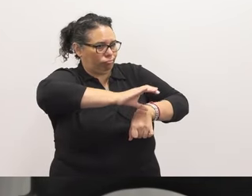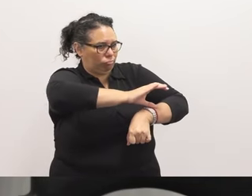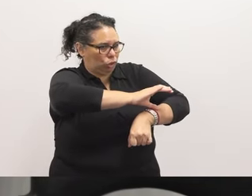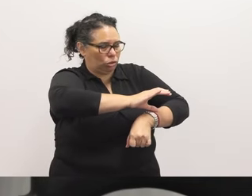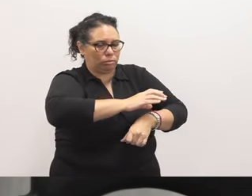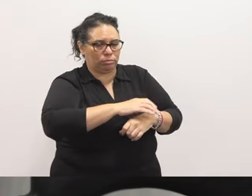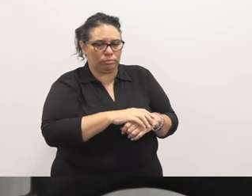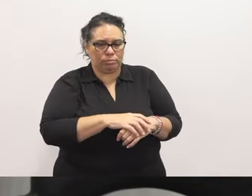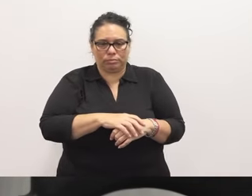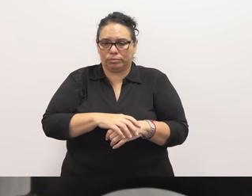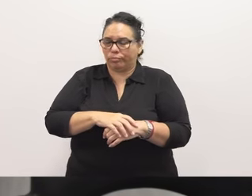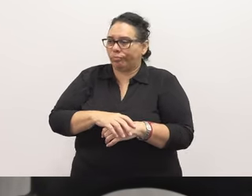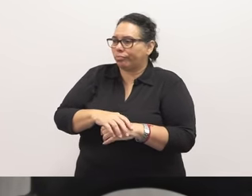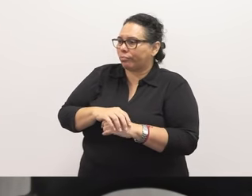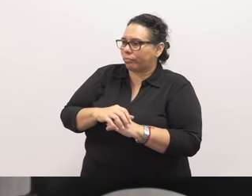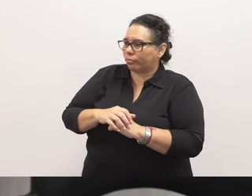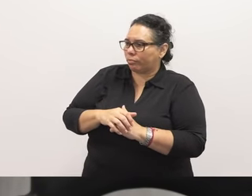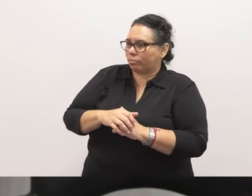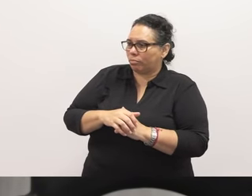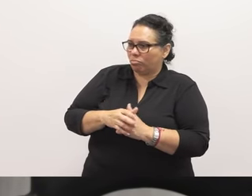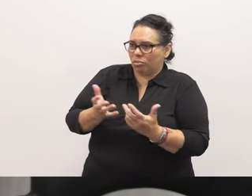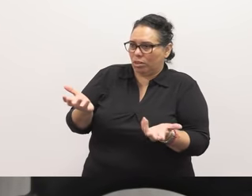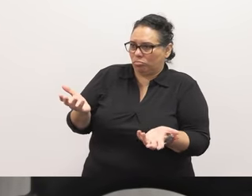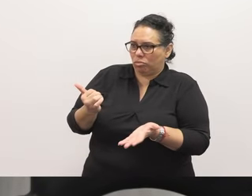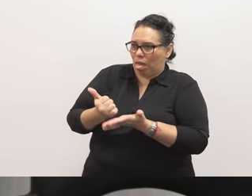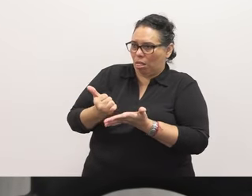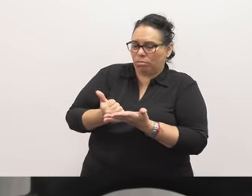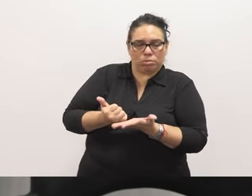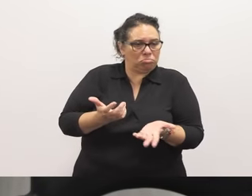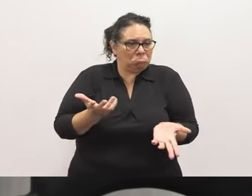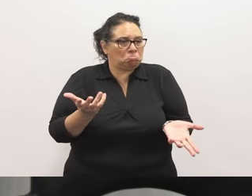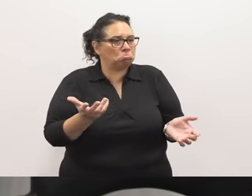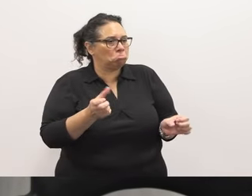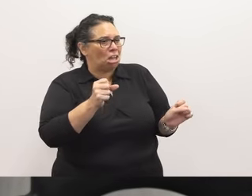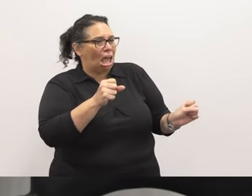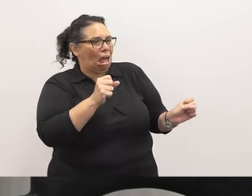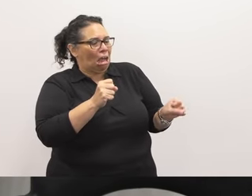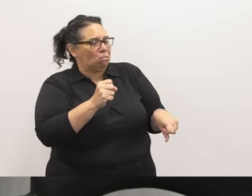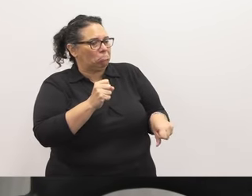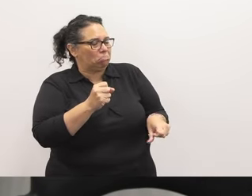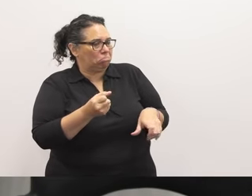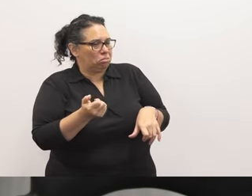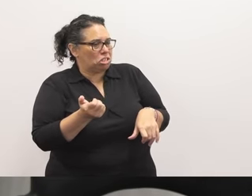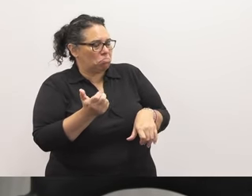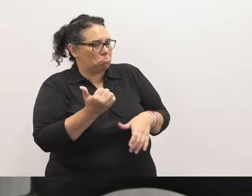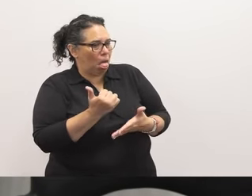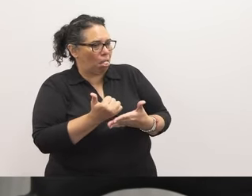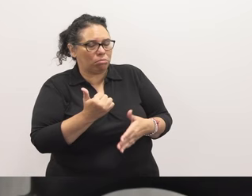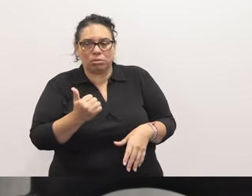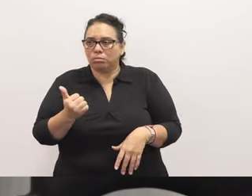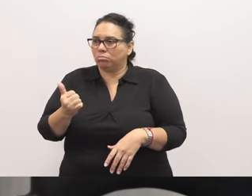[J.T.] Help, I would say that, yeah. [Erik Miller] Okay. Just the tangible body being there. [J.T.] Yeah. Ms. Bryant, Ms. Walker.